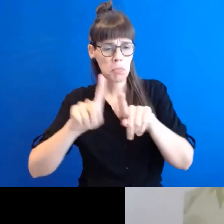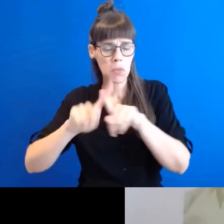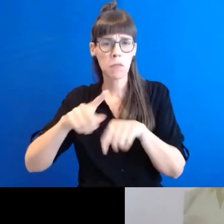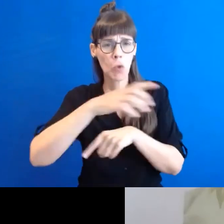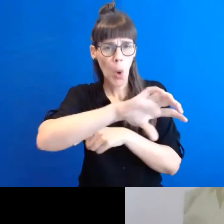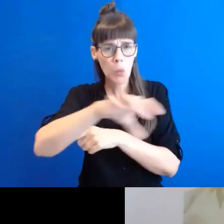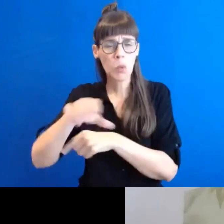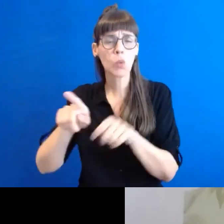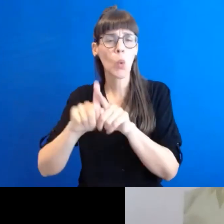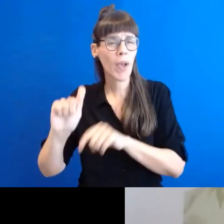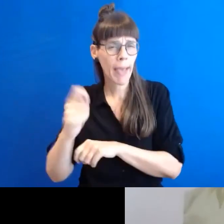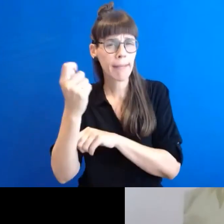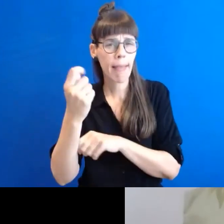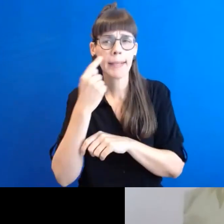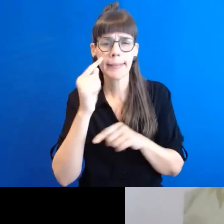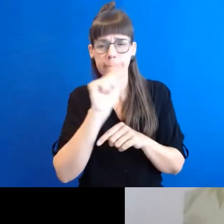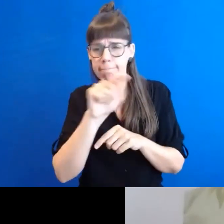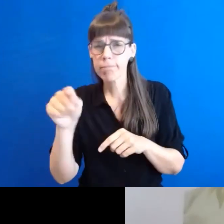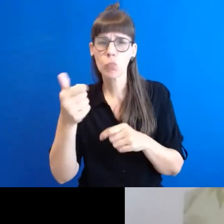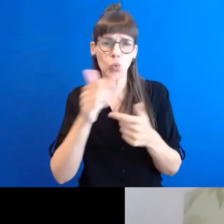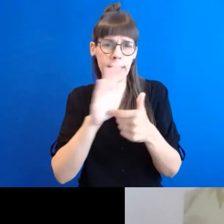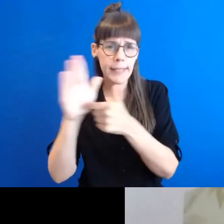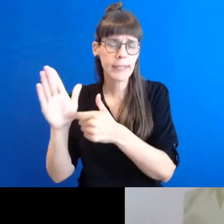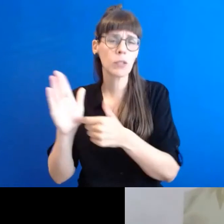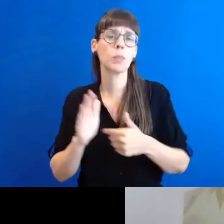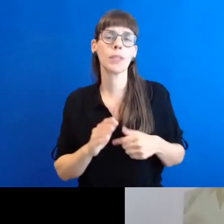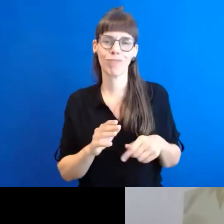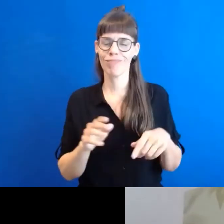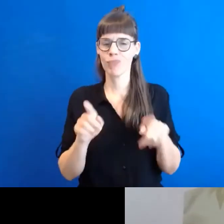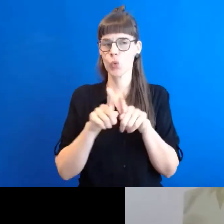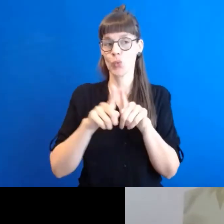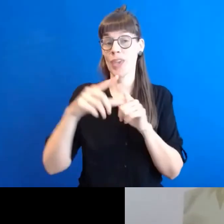with organizations of persons with disabilities. We could see